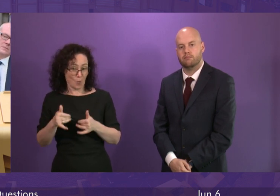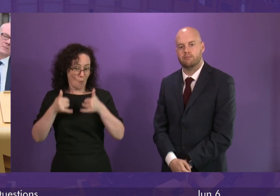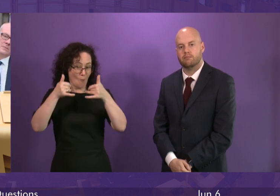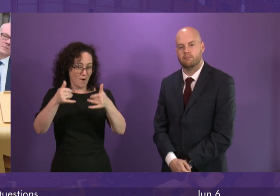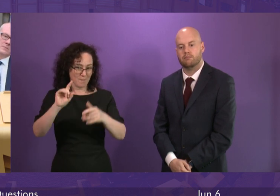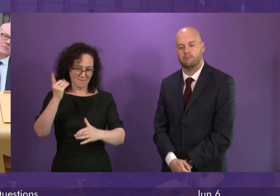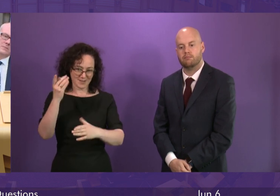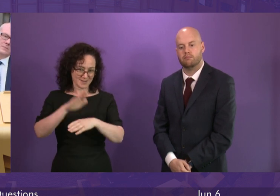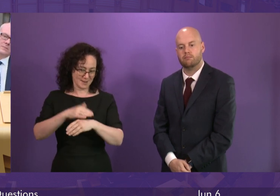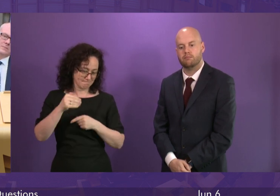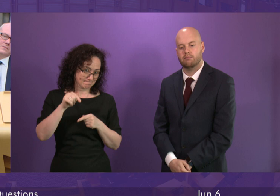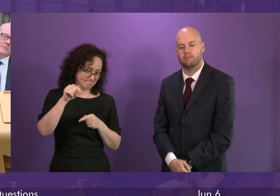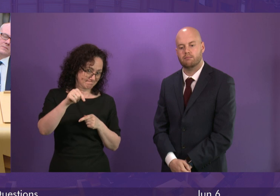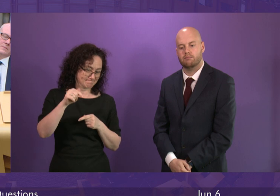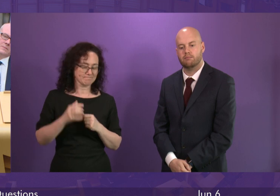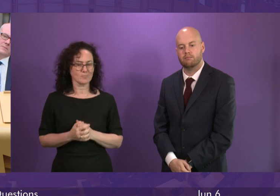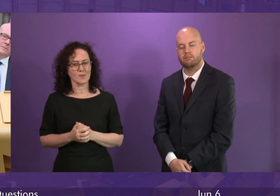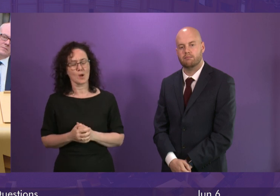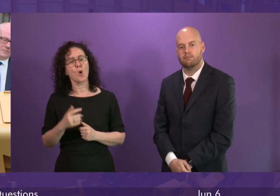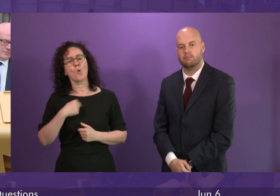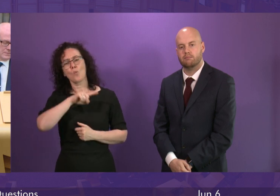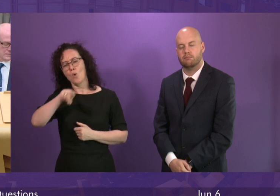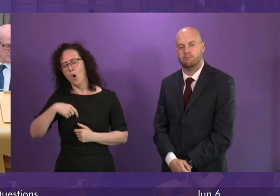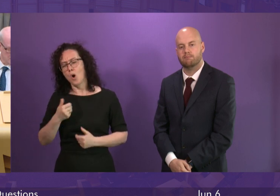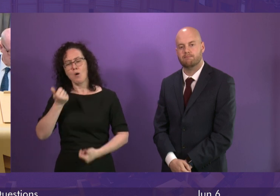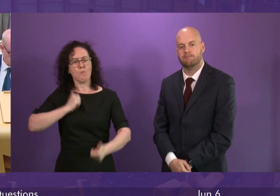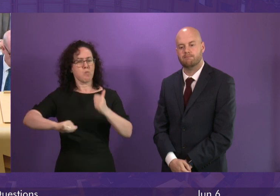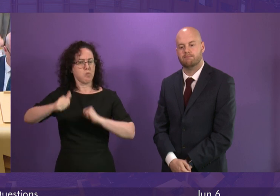Parliament and the people of Scotland could not be prouder of Shelley Kerr, her staff